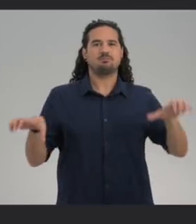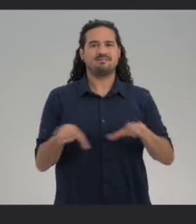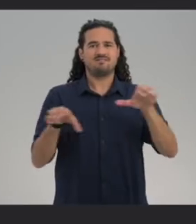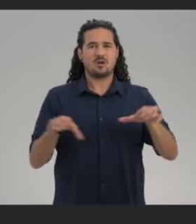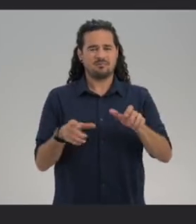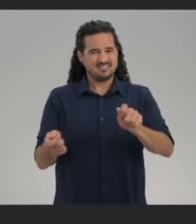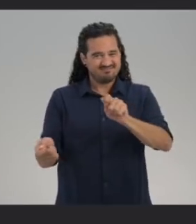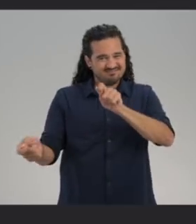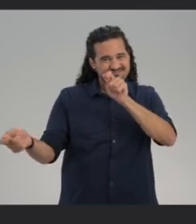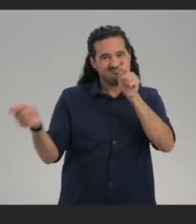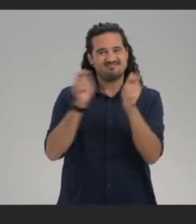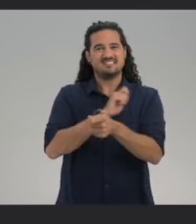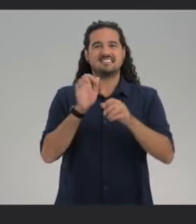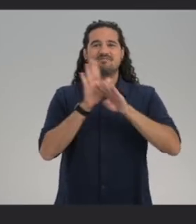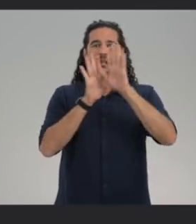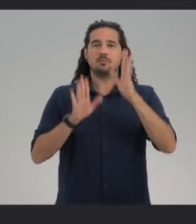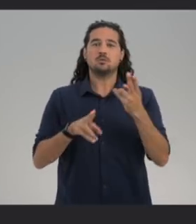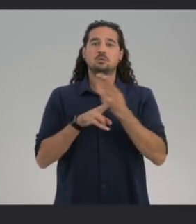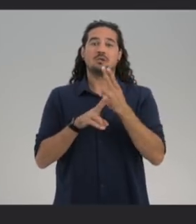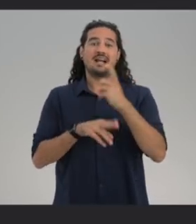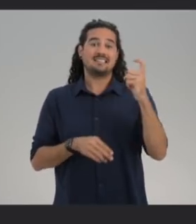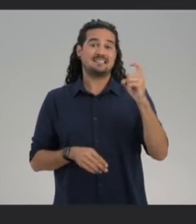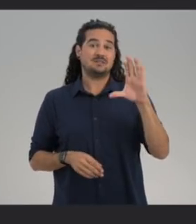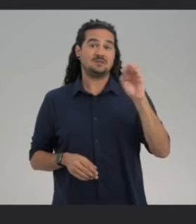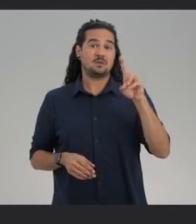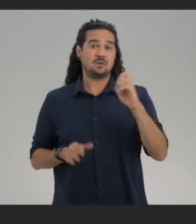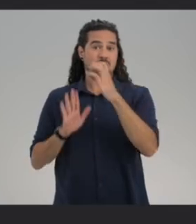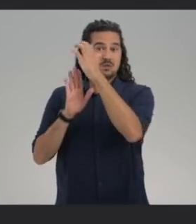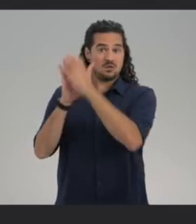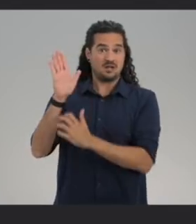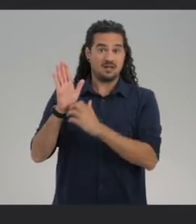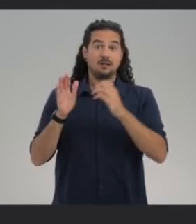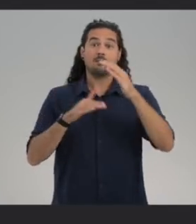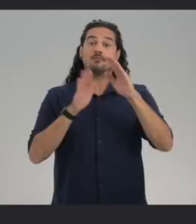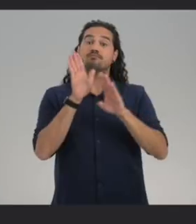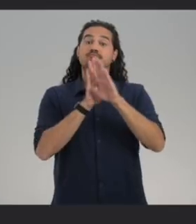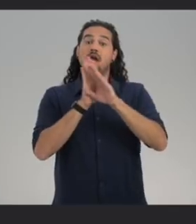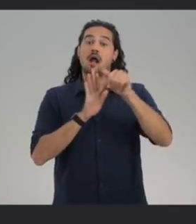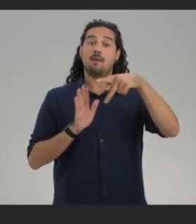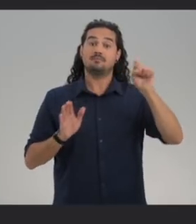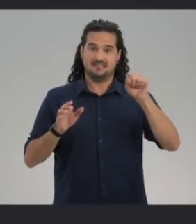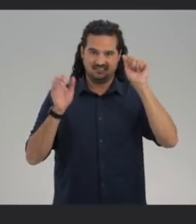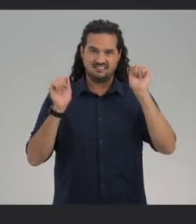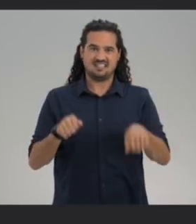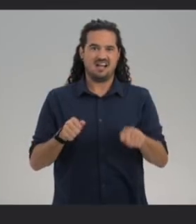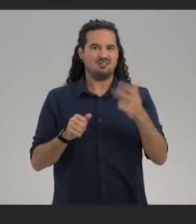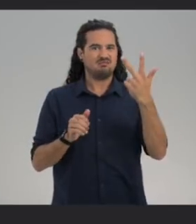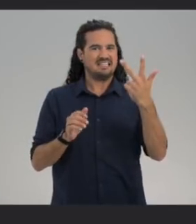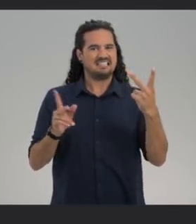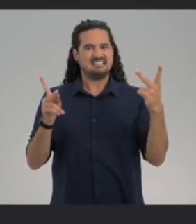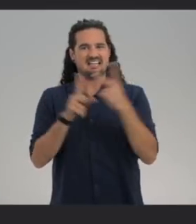This is game-changing for developers using Xcode, who can now build their apps nearly three times faster than before,